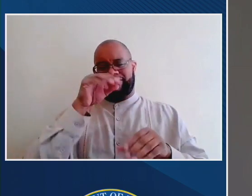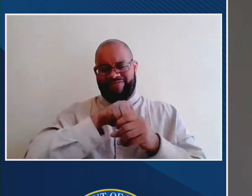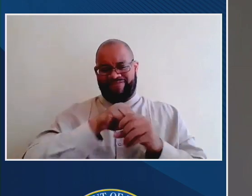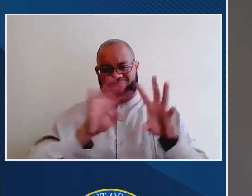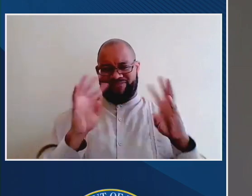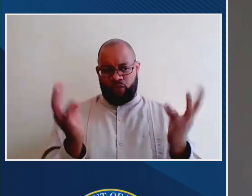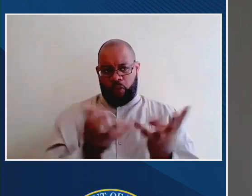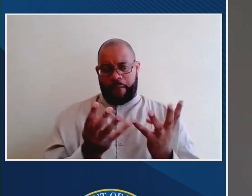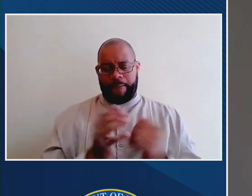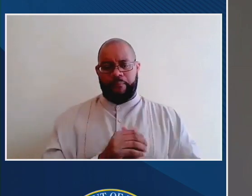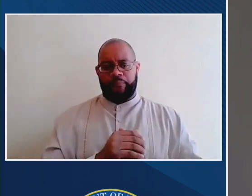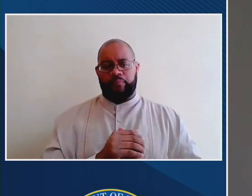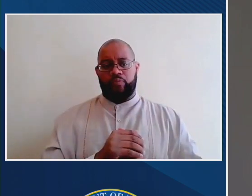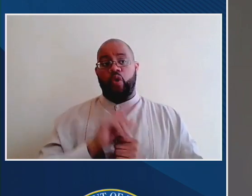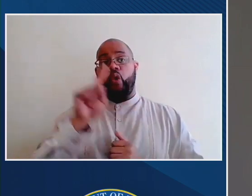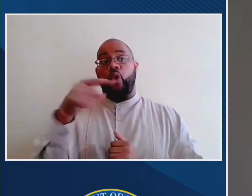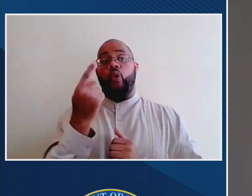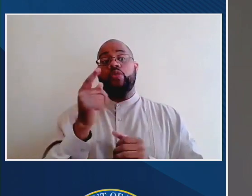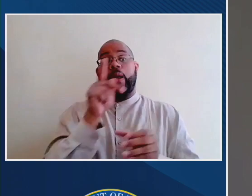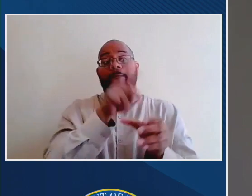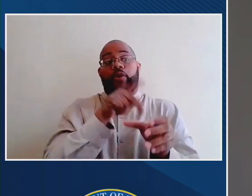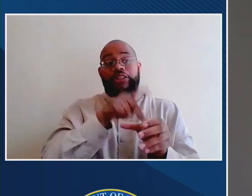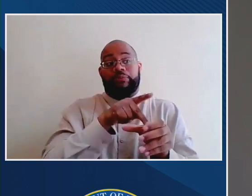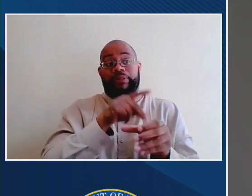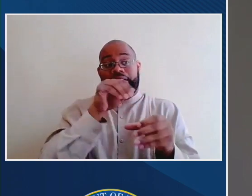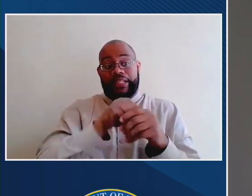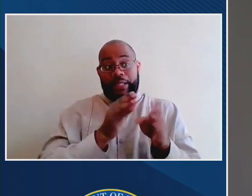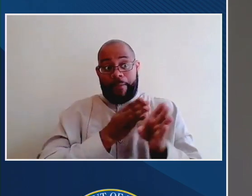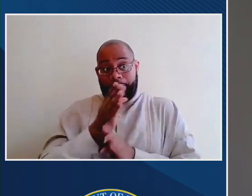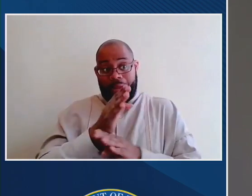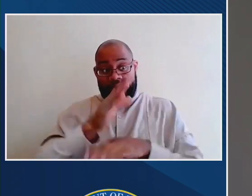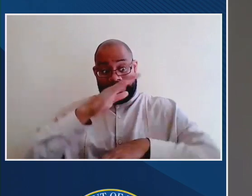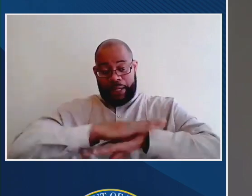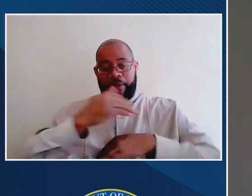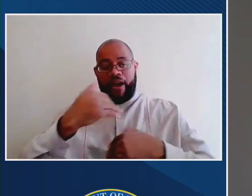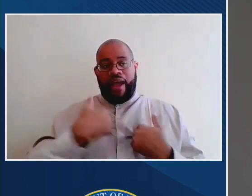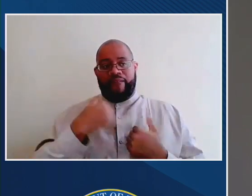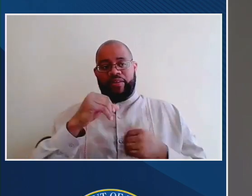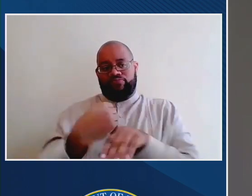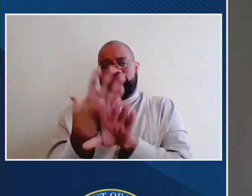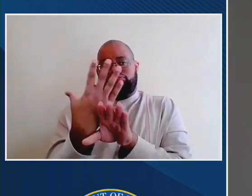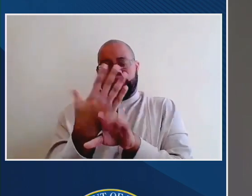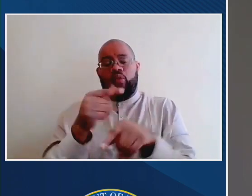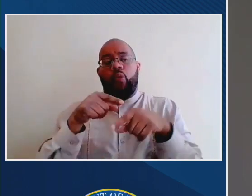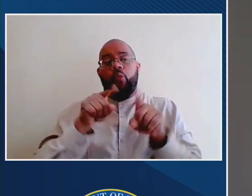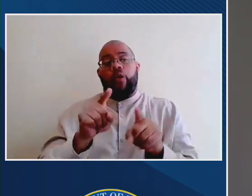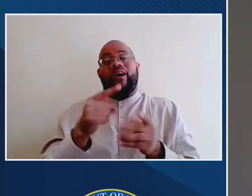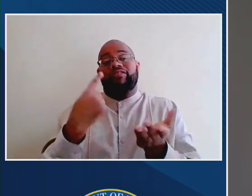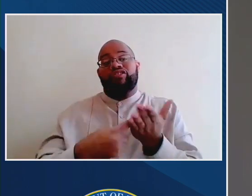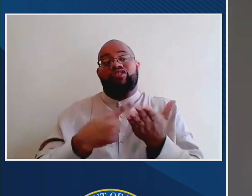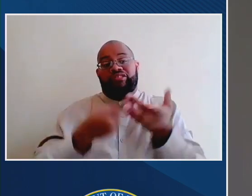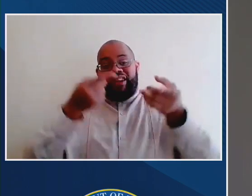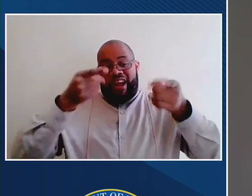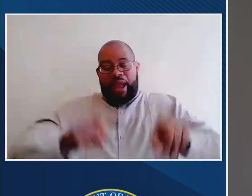Only the participants sitting at the main table will have their cameras on while discussion is taking place on policy